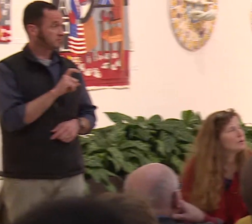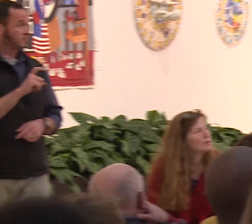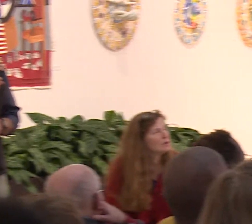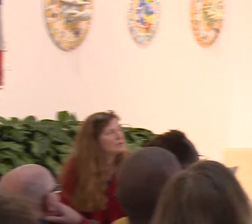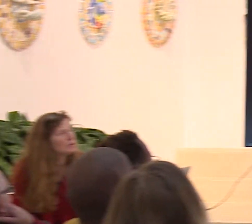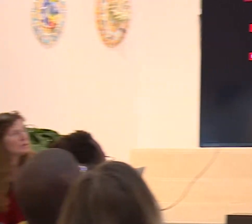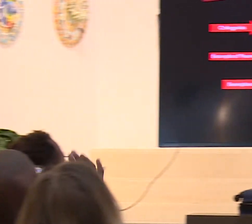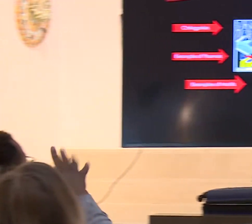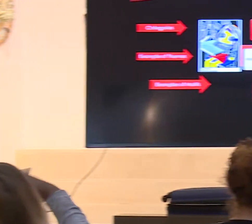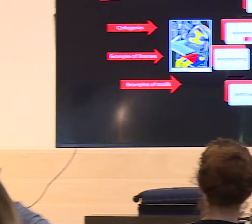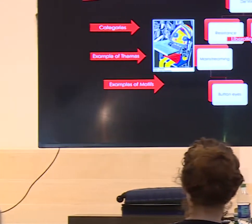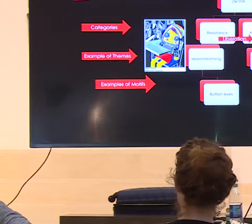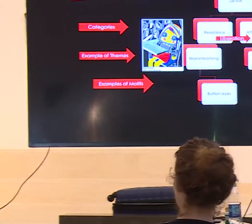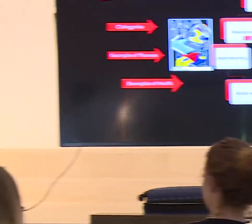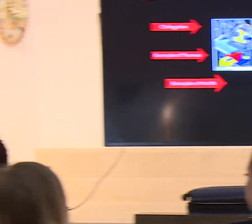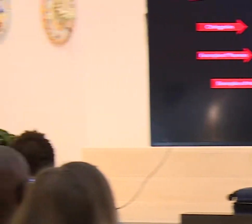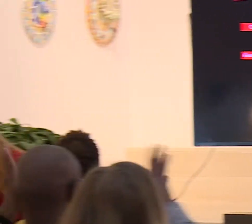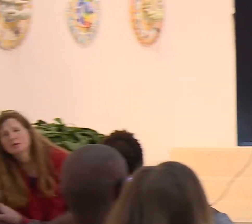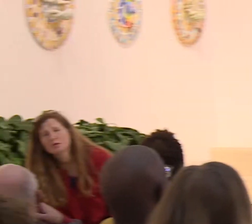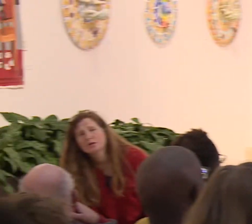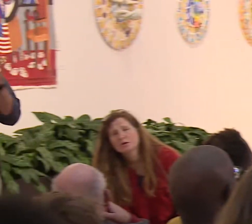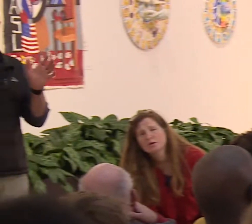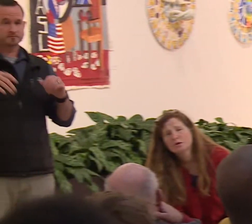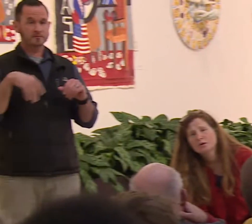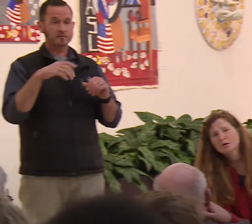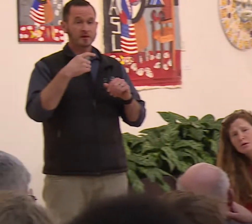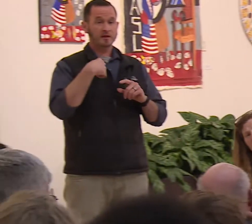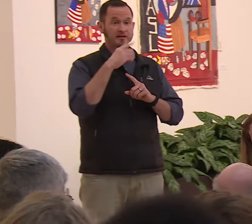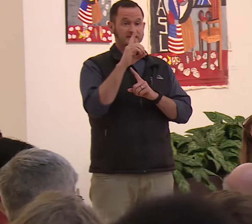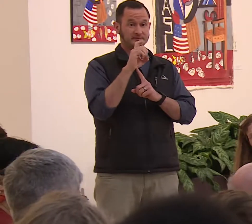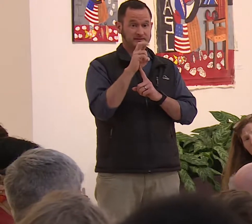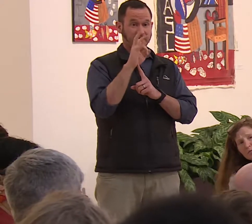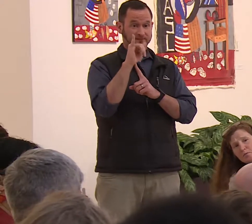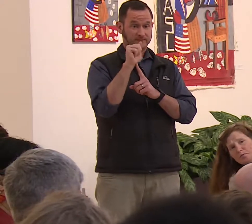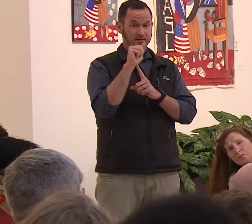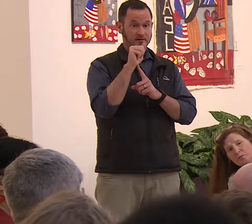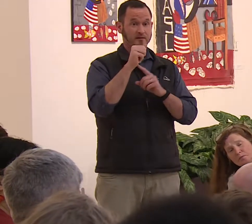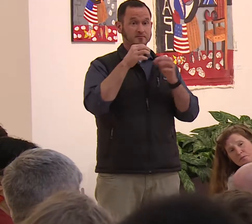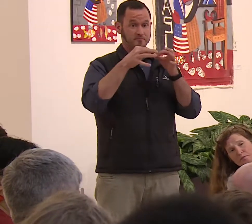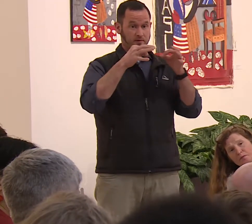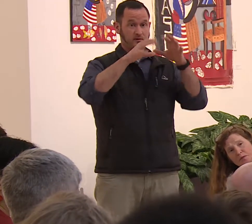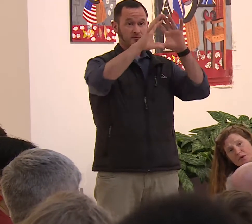other disenfranchised groups? Let me clarify.